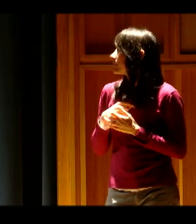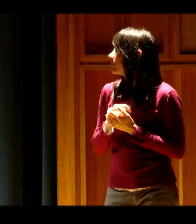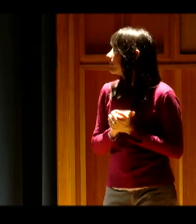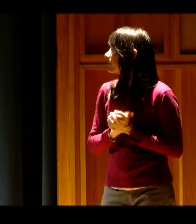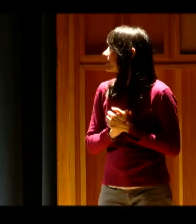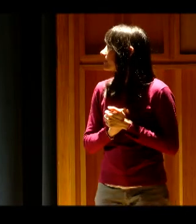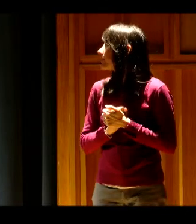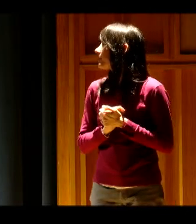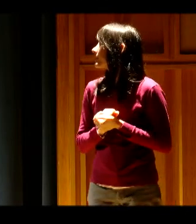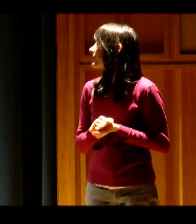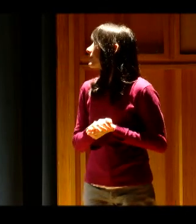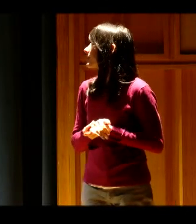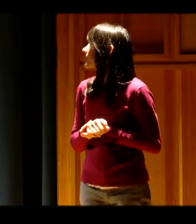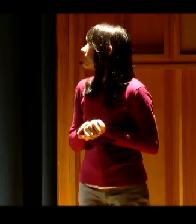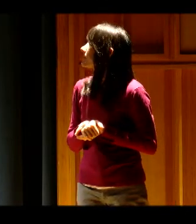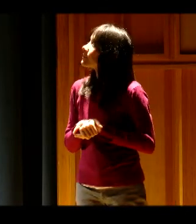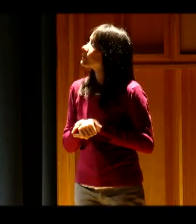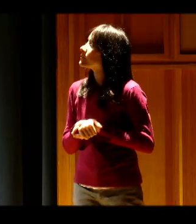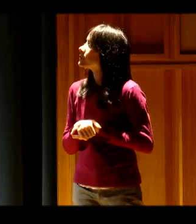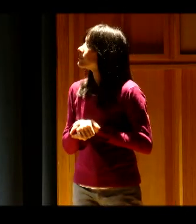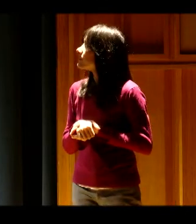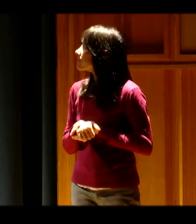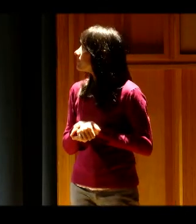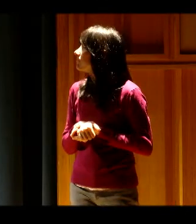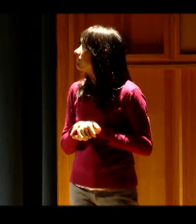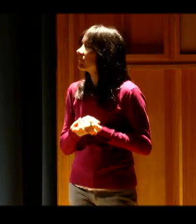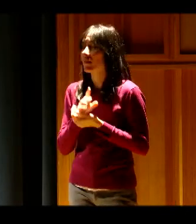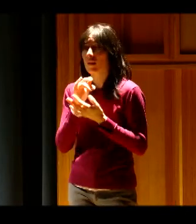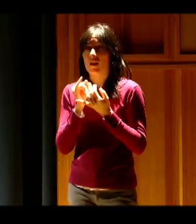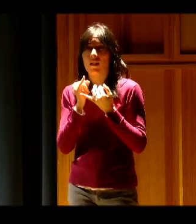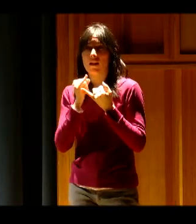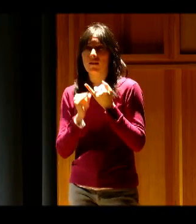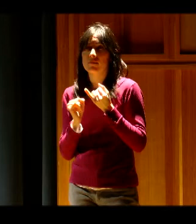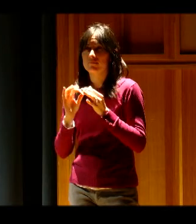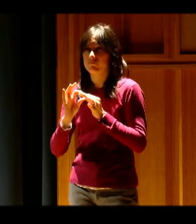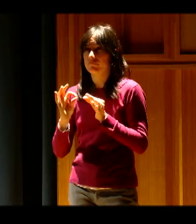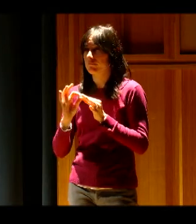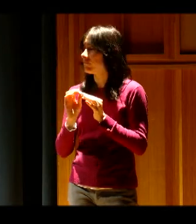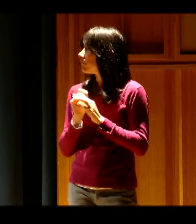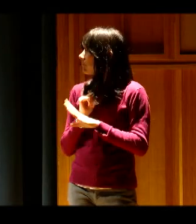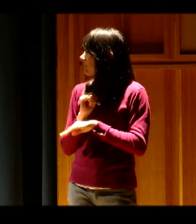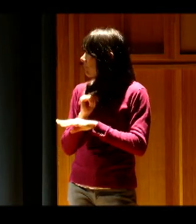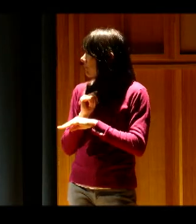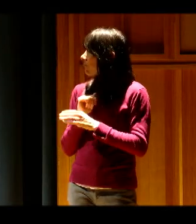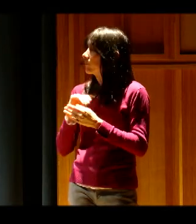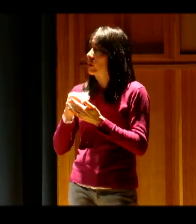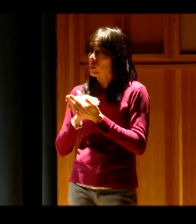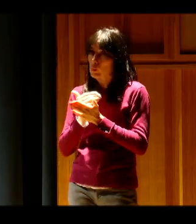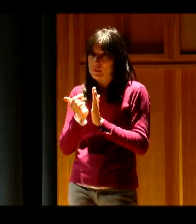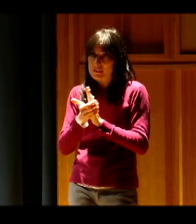So, the last bits: new skills and knowledge, clean technologies, goods and services,